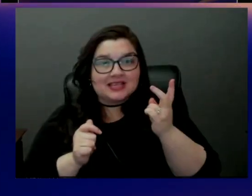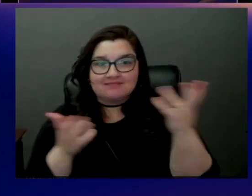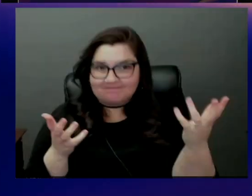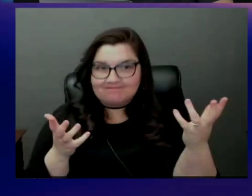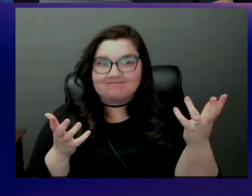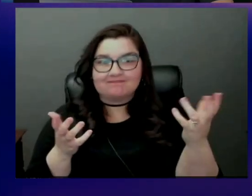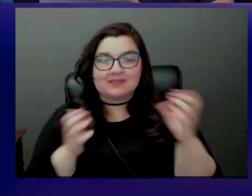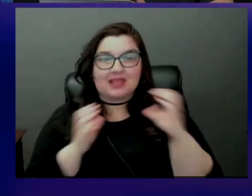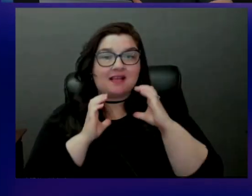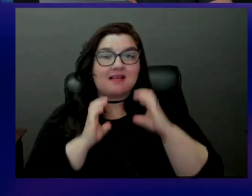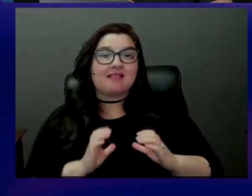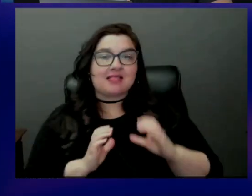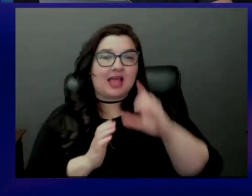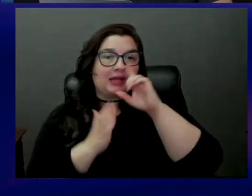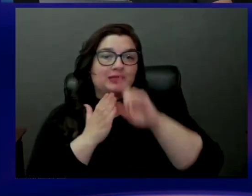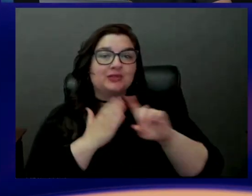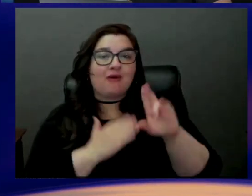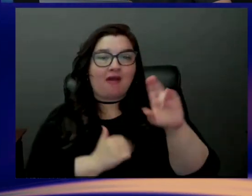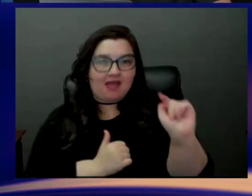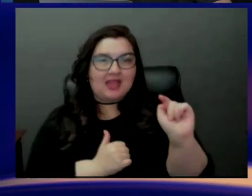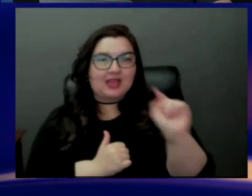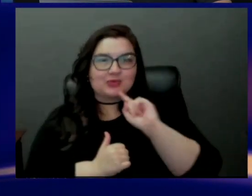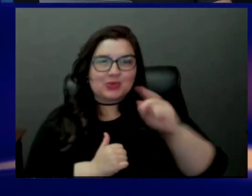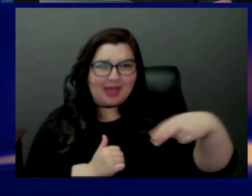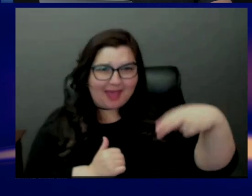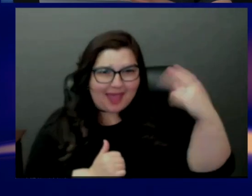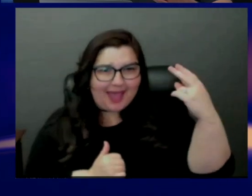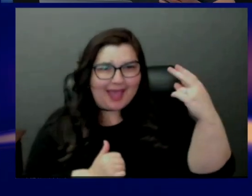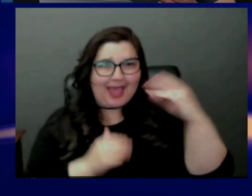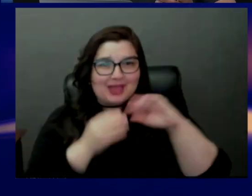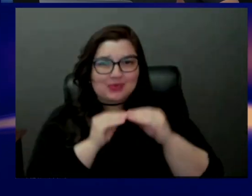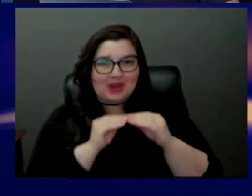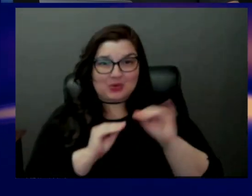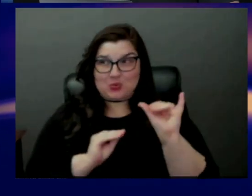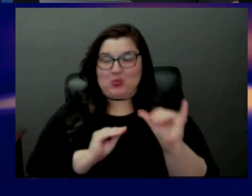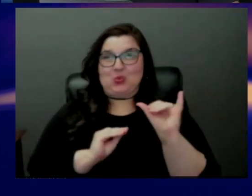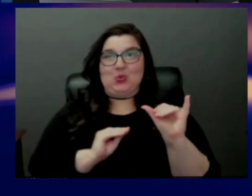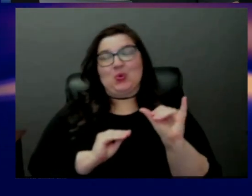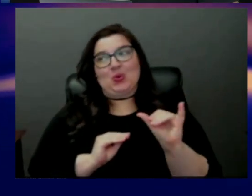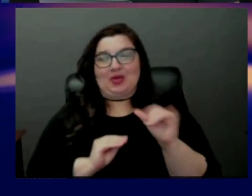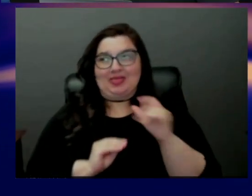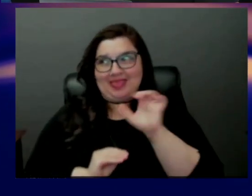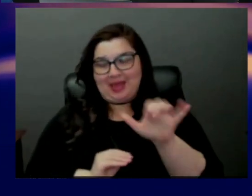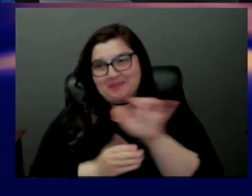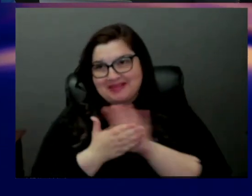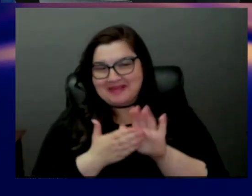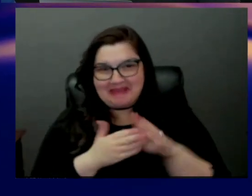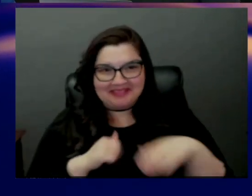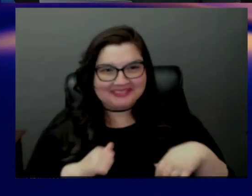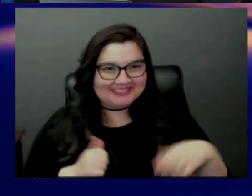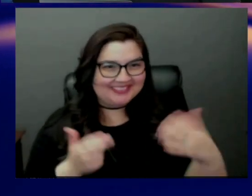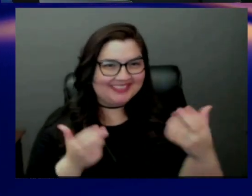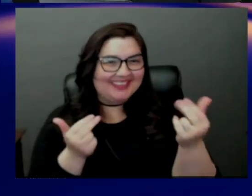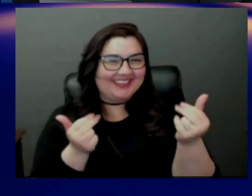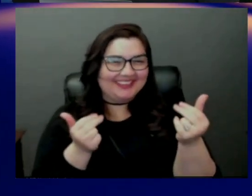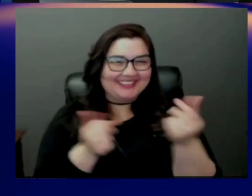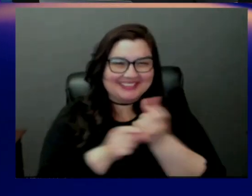or seeing a super high error rate, [Kyle] That would be nice. can't be good for business if my customers